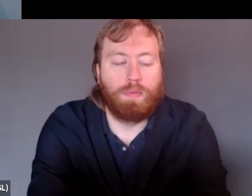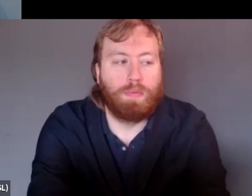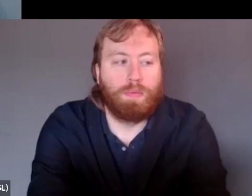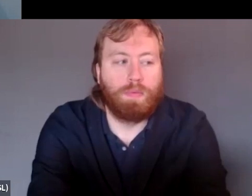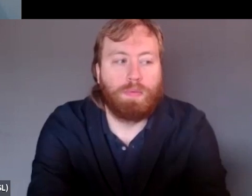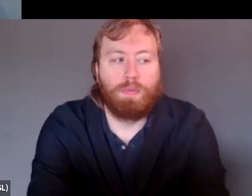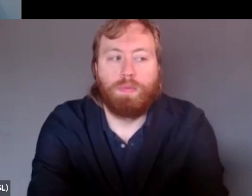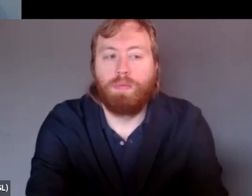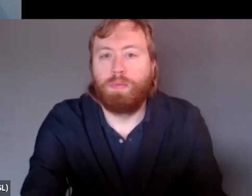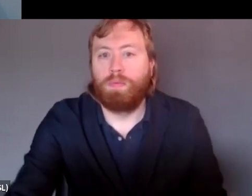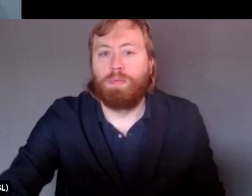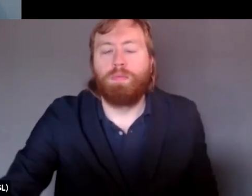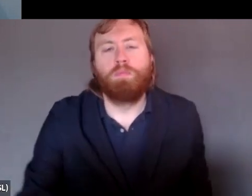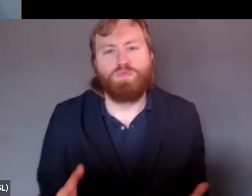and what I've heard other people say.